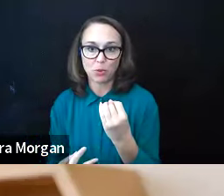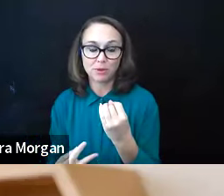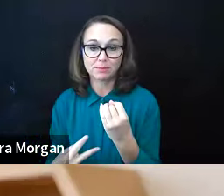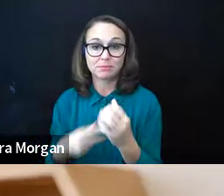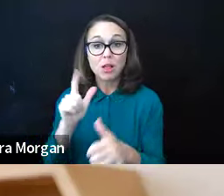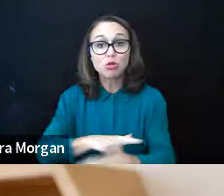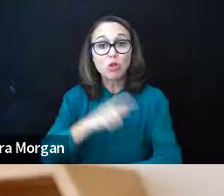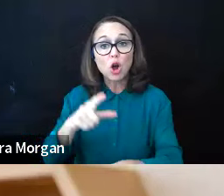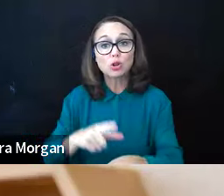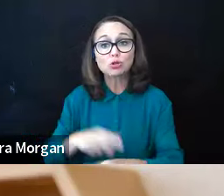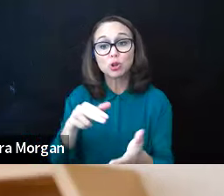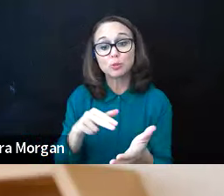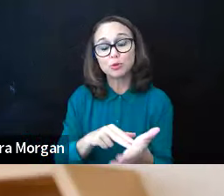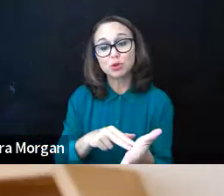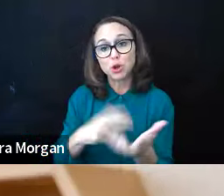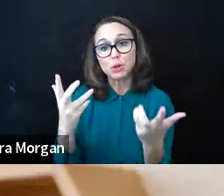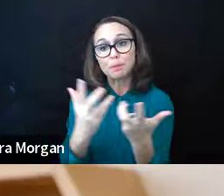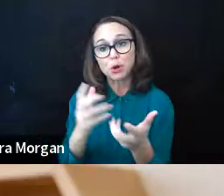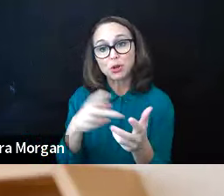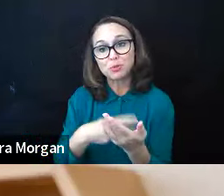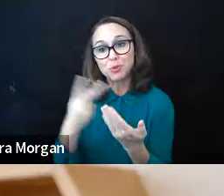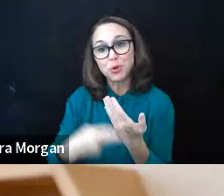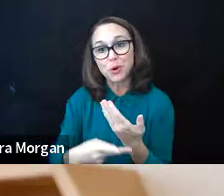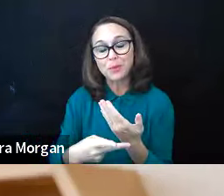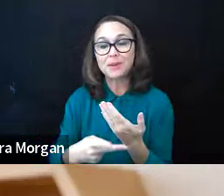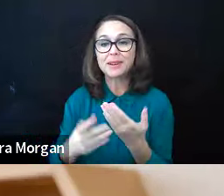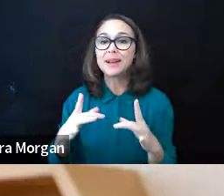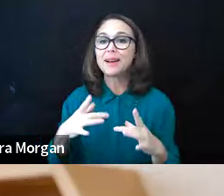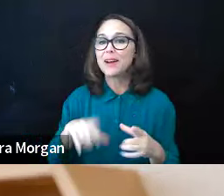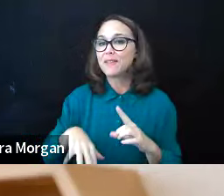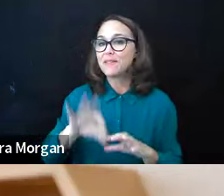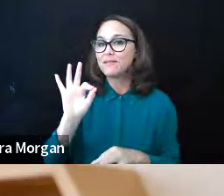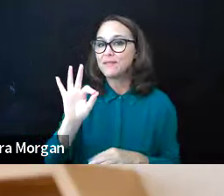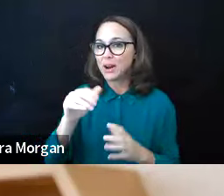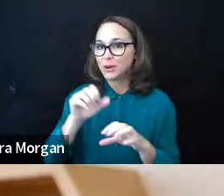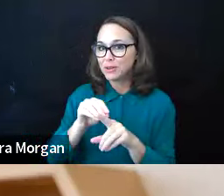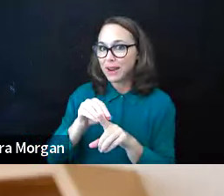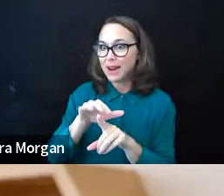Partnership Program found effects into adolescence and adulthood for the children in their program,